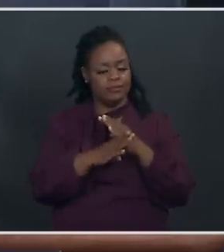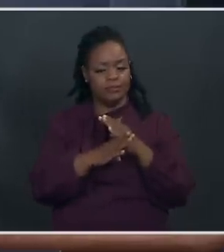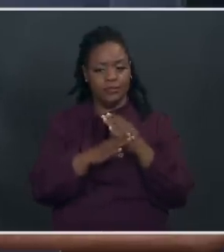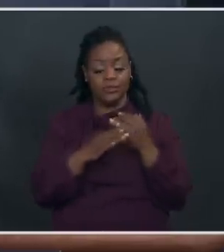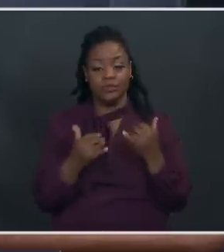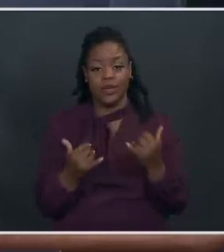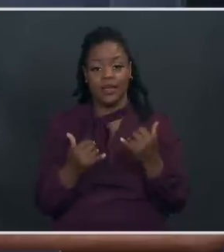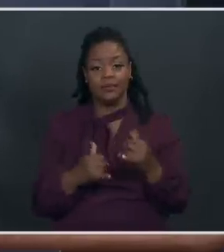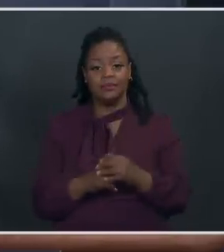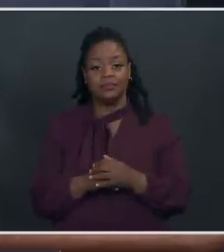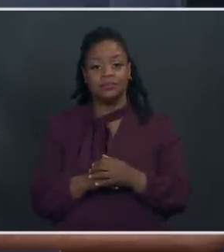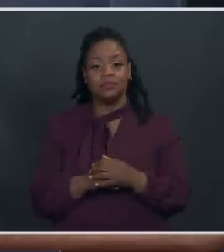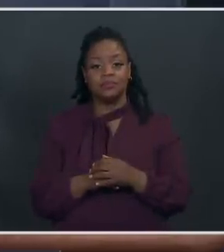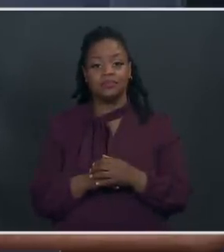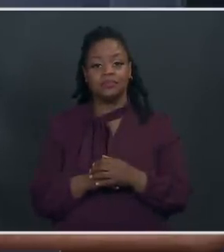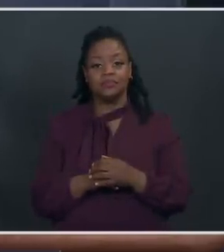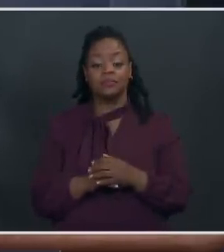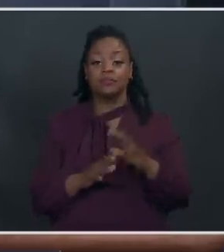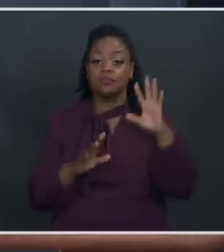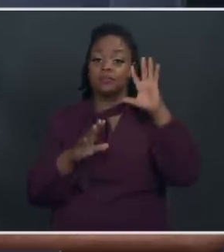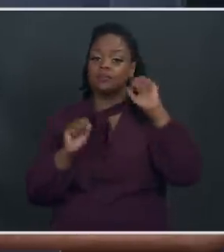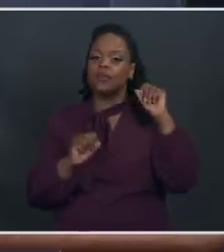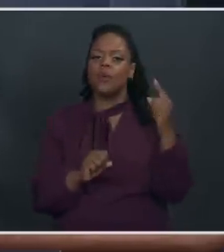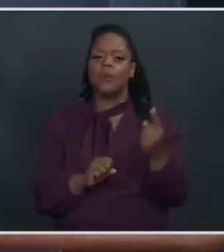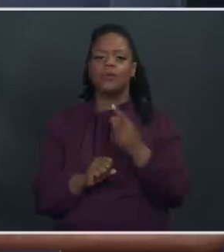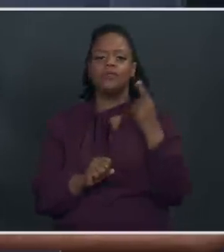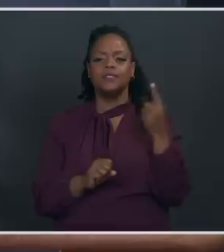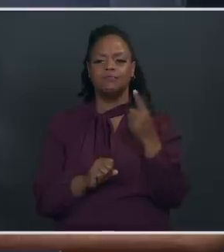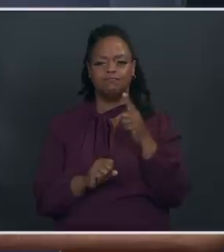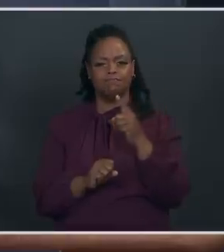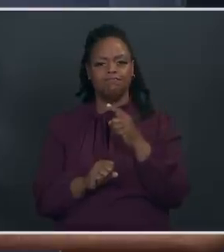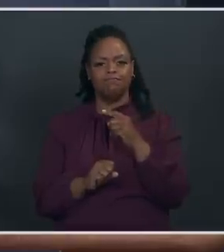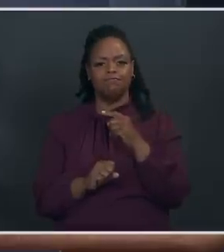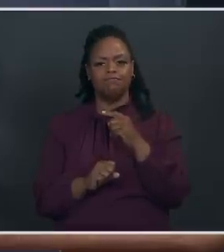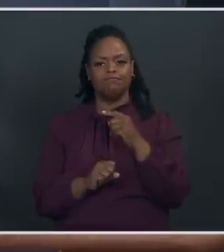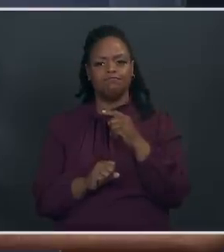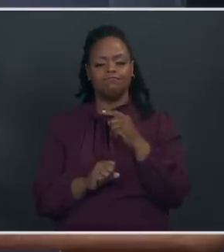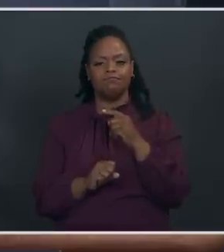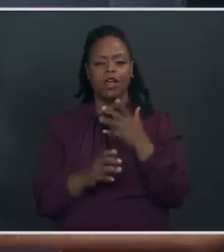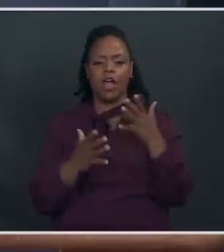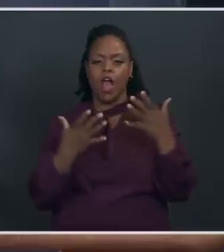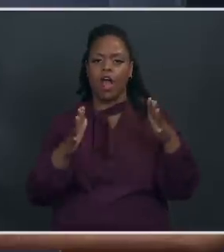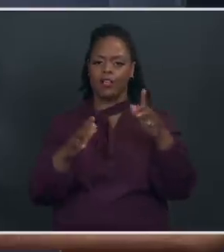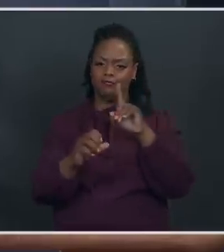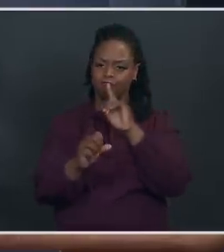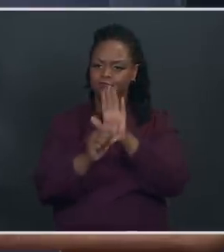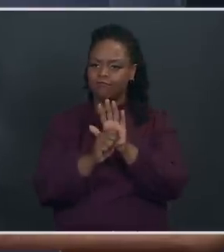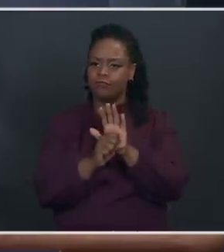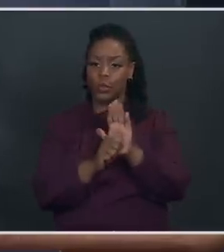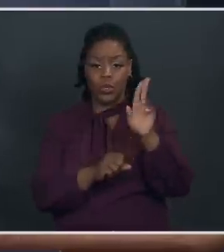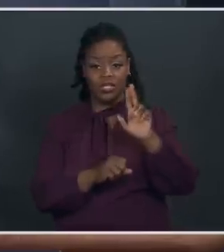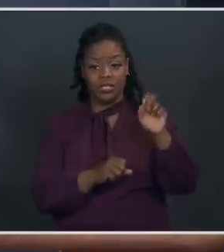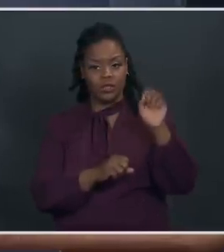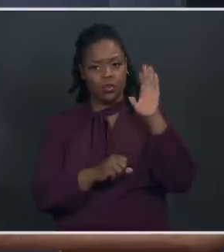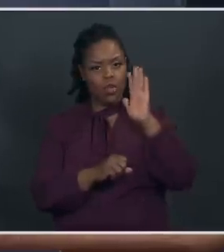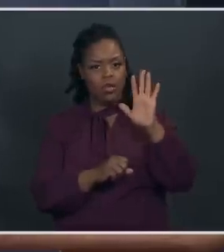He's always committed the U.S. to reenter -- I'm sorry, he's already committed the U.S. to reenter the Paris Climate Agreement.